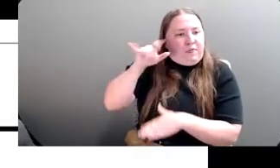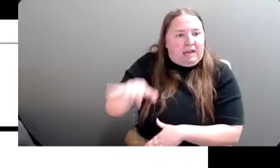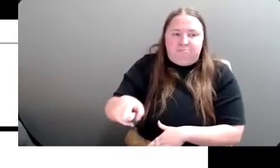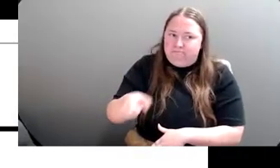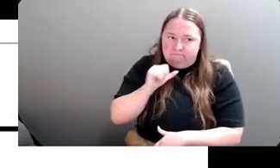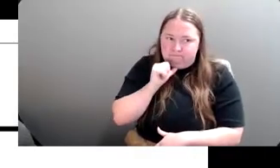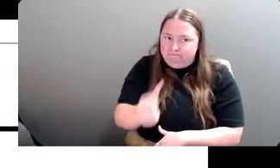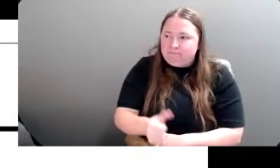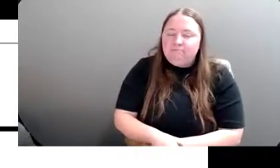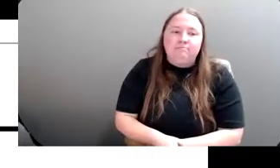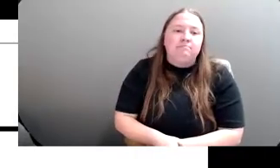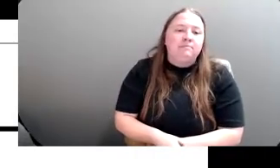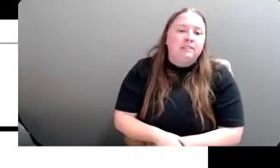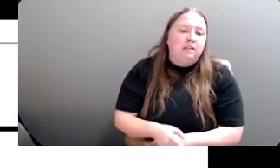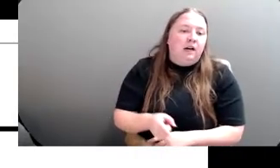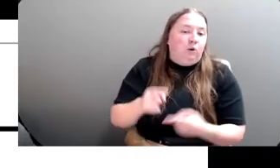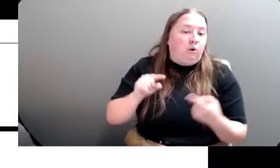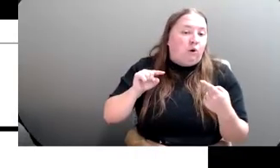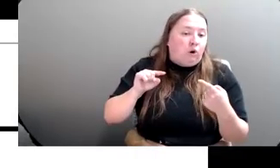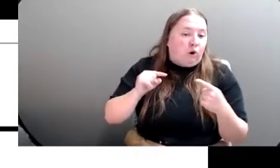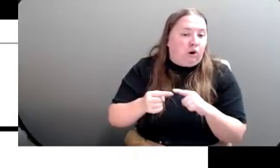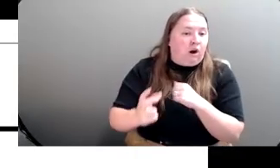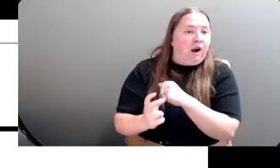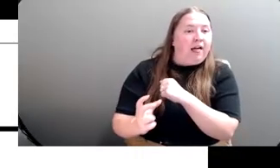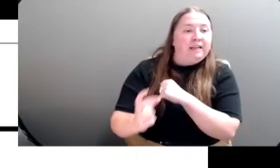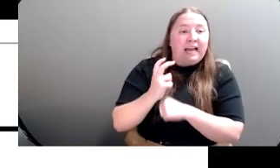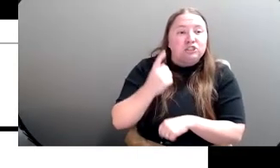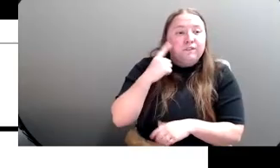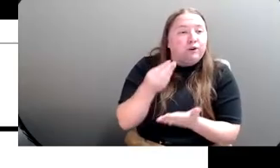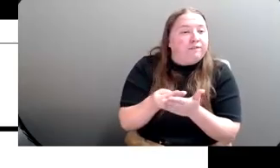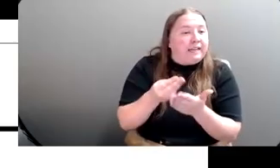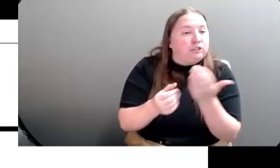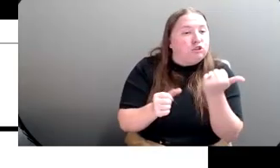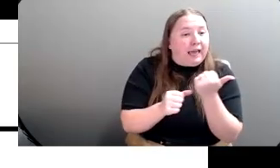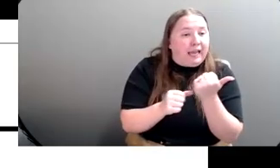This would also hurt our allocation of, financial aid funds that we receive,